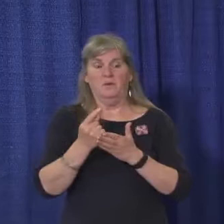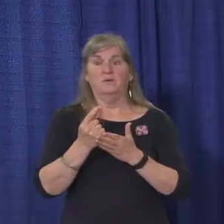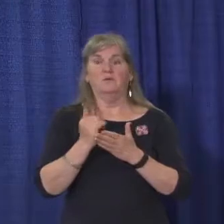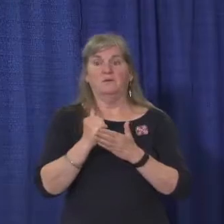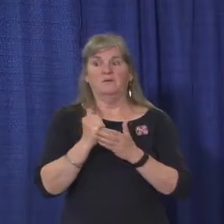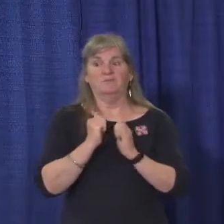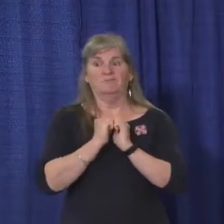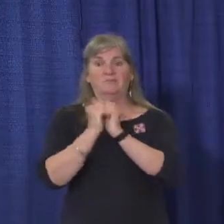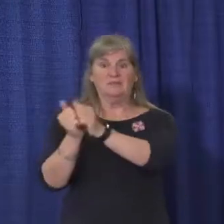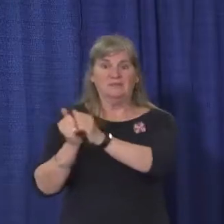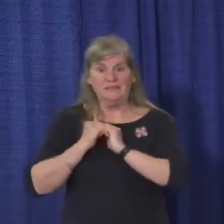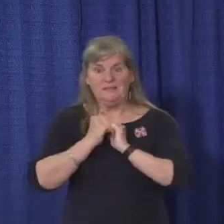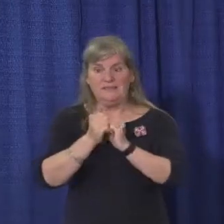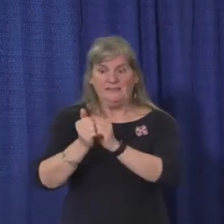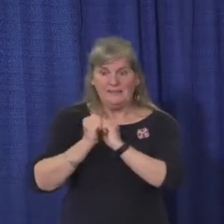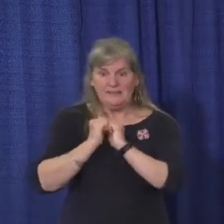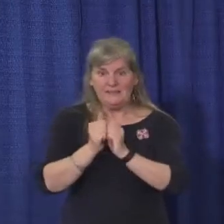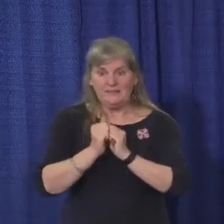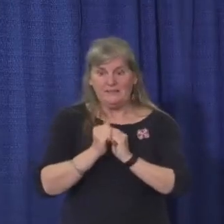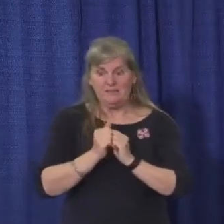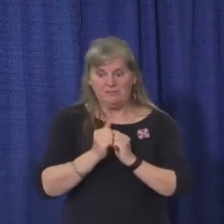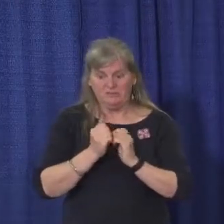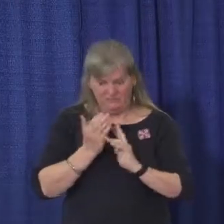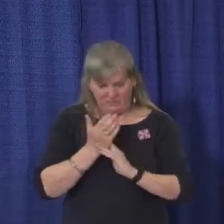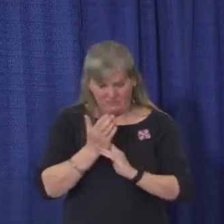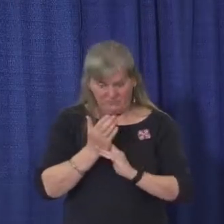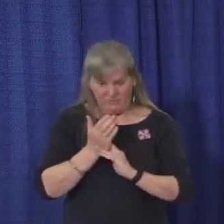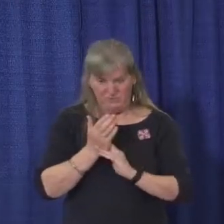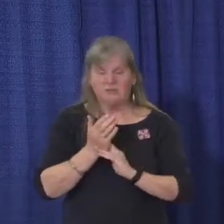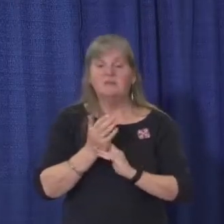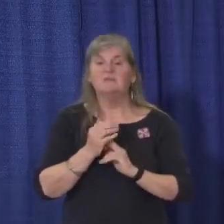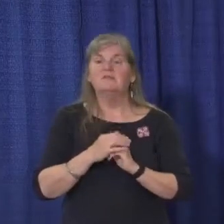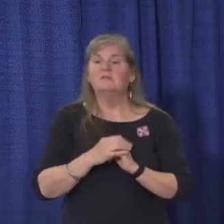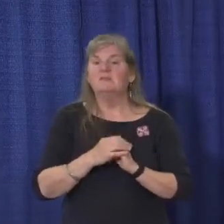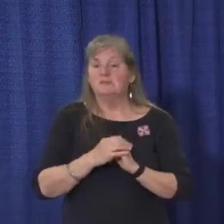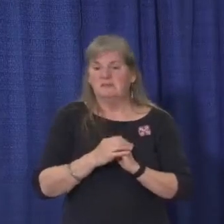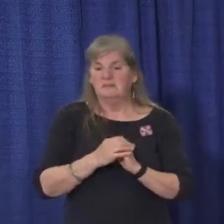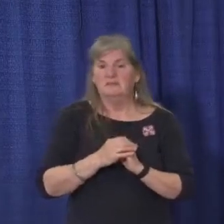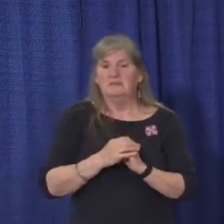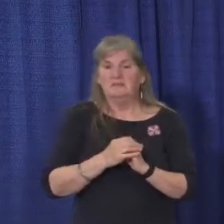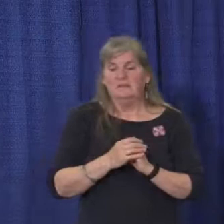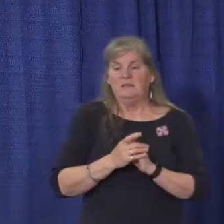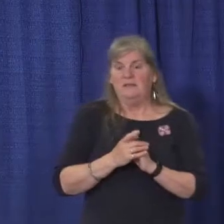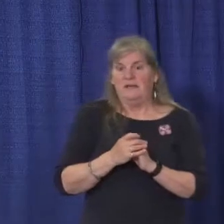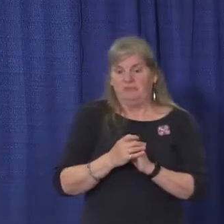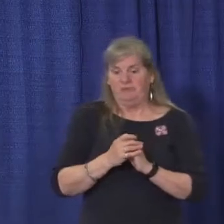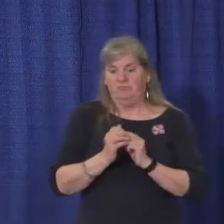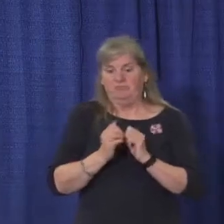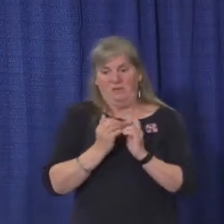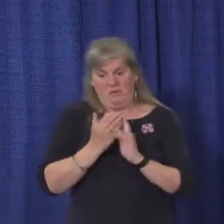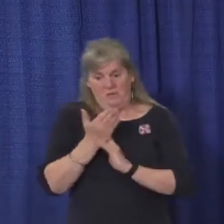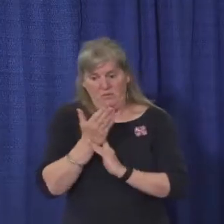weeks will be a shared effort and we must work together to leave COVID-19 behind us and